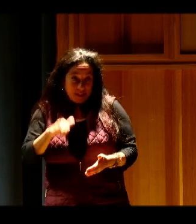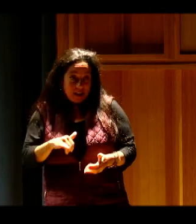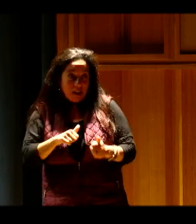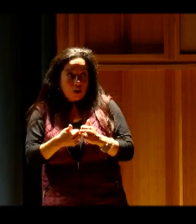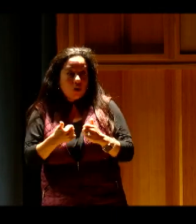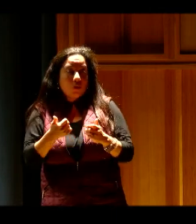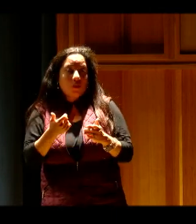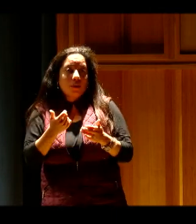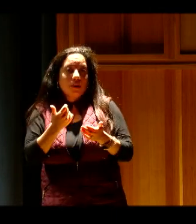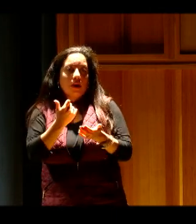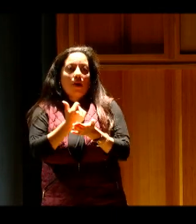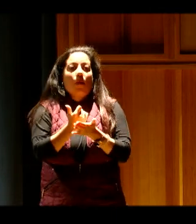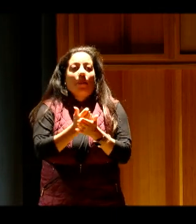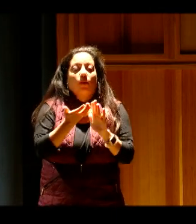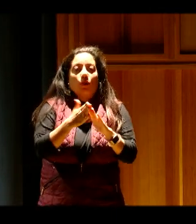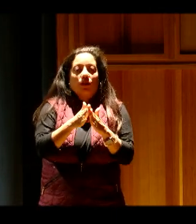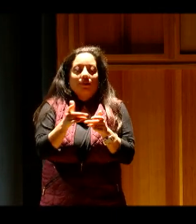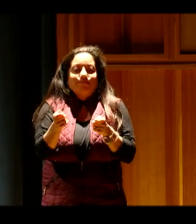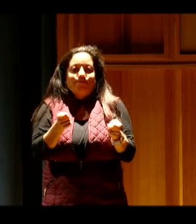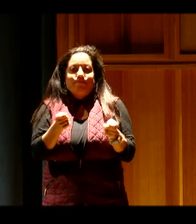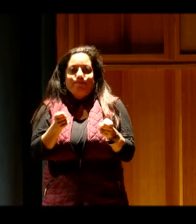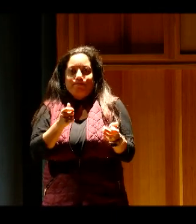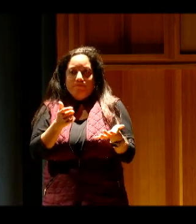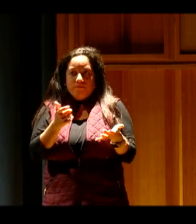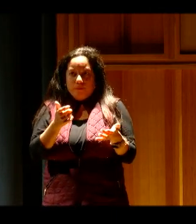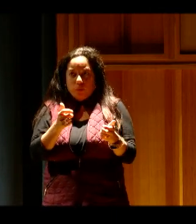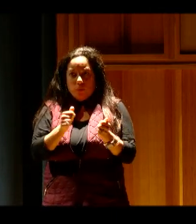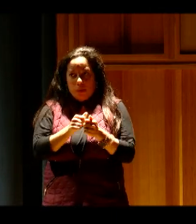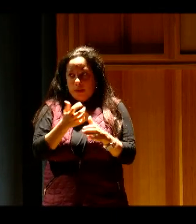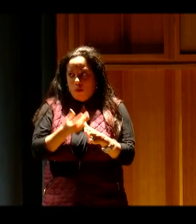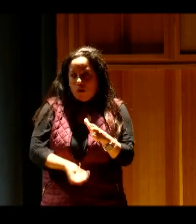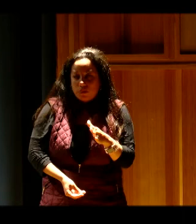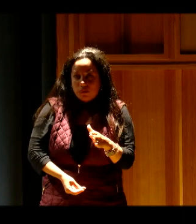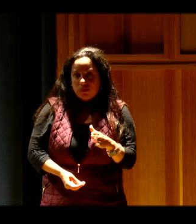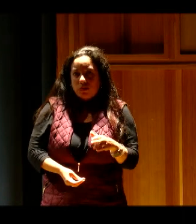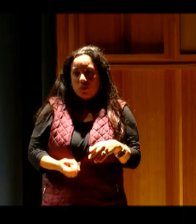How do we minimize the effects of loss we heard a lot about that from Victoria and